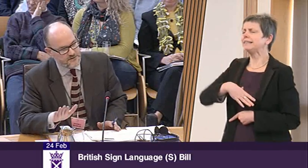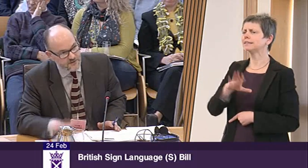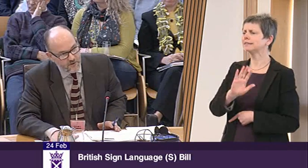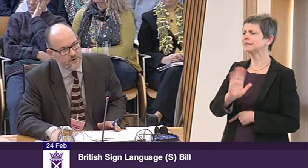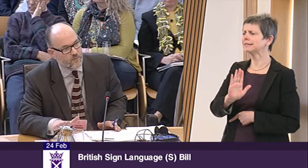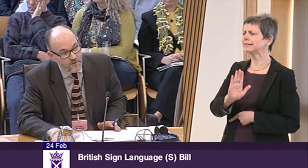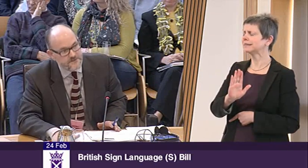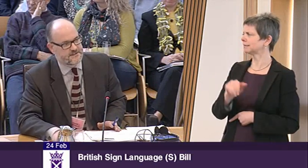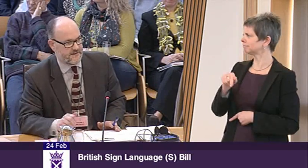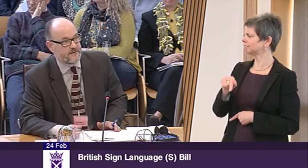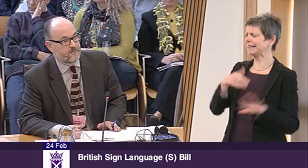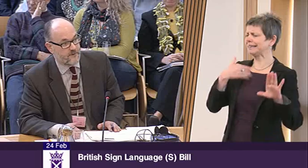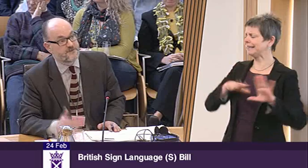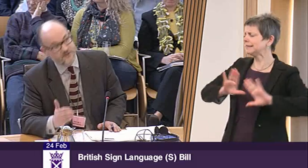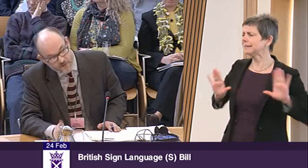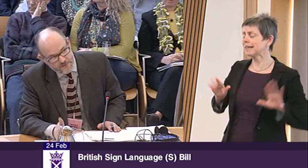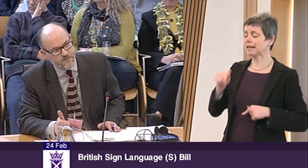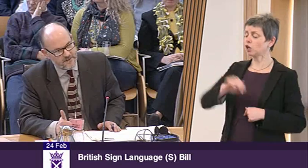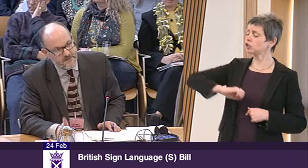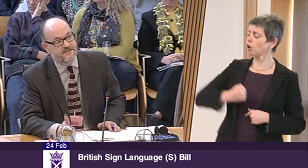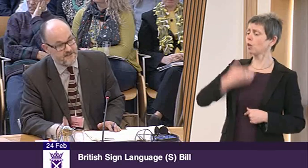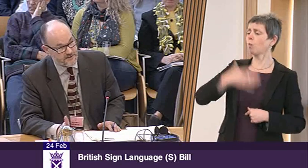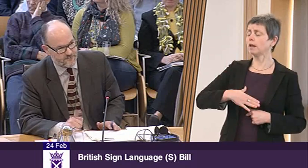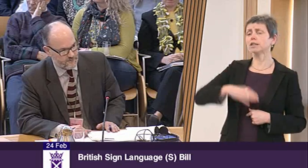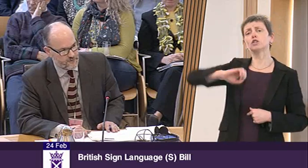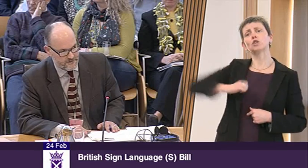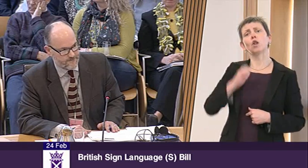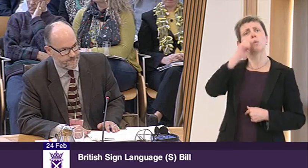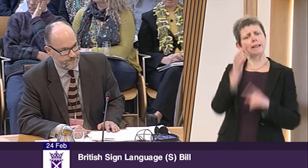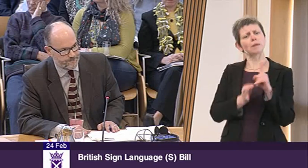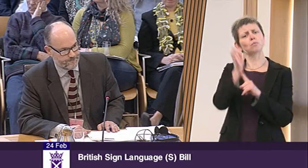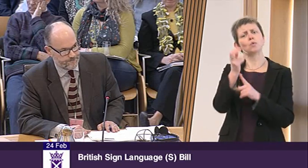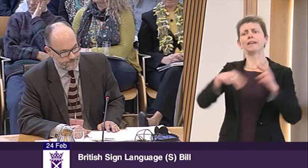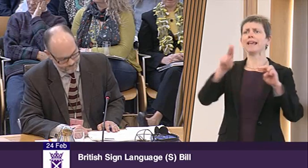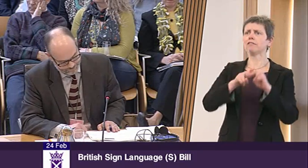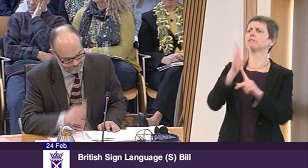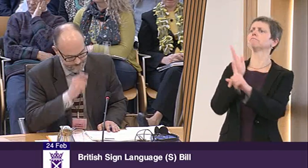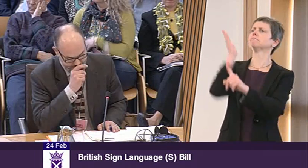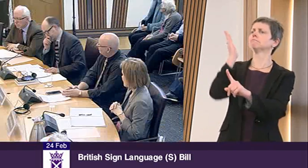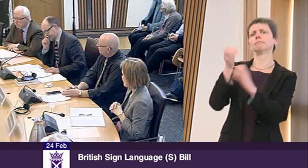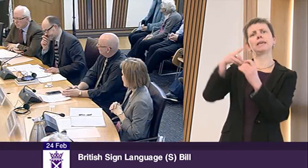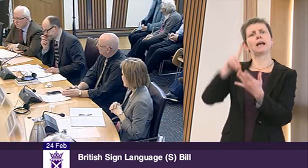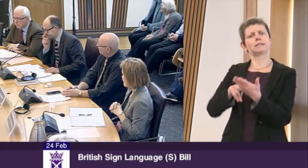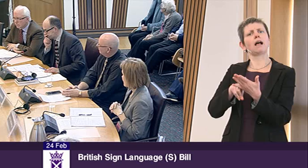it because Scotland wants it and Scotland will be a better nation for it.